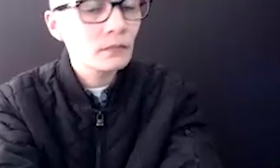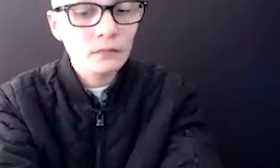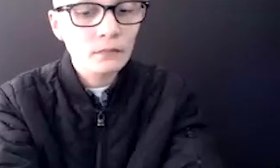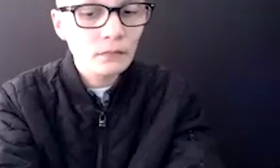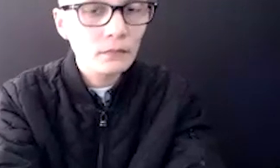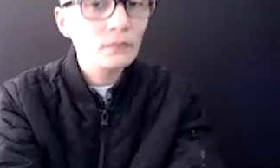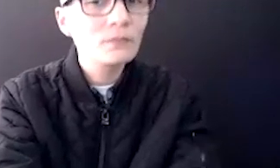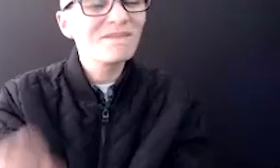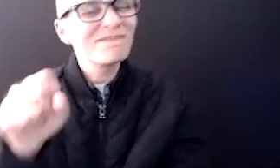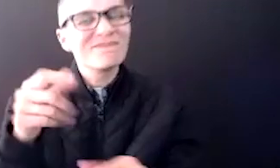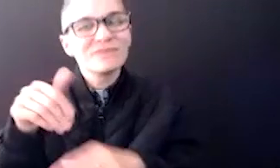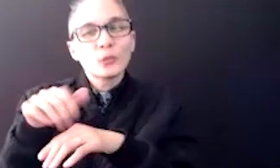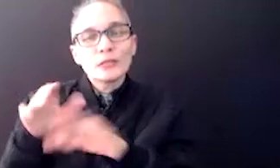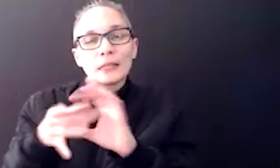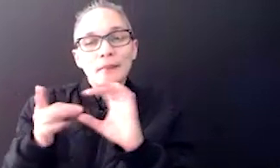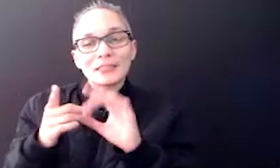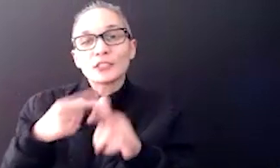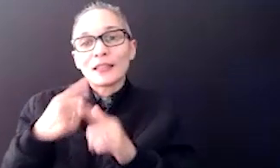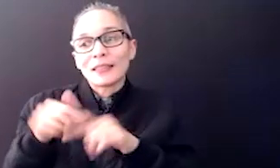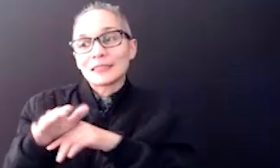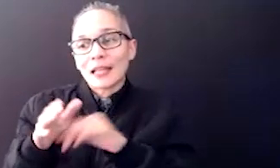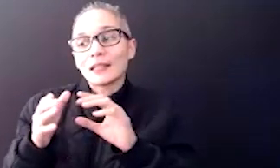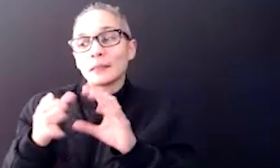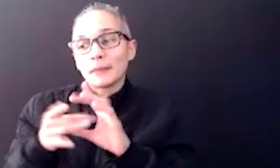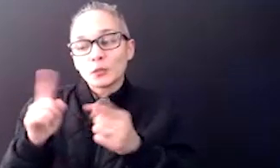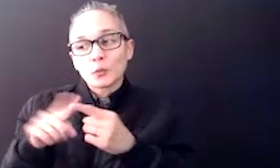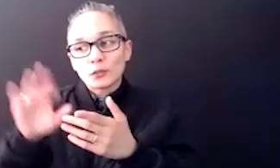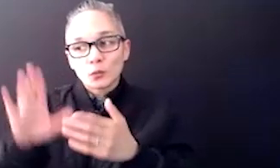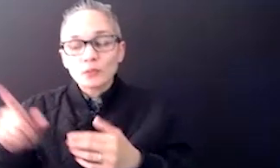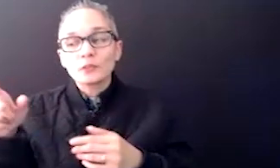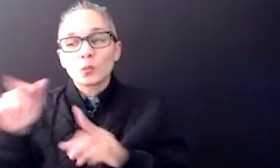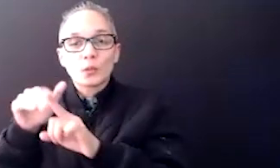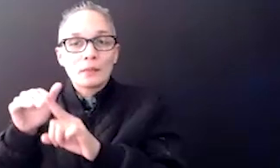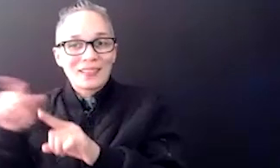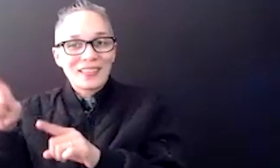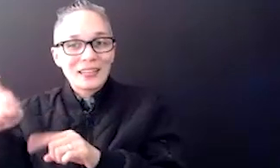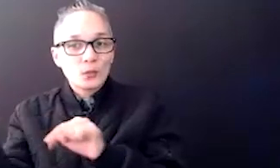You can actually say send and it'll send a message so that they were reminded they need to come to the class